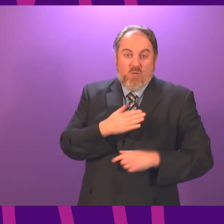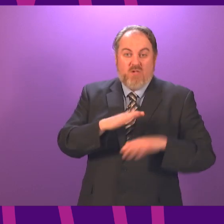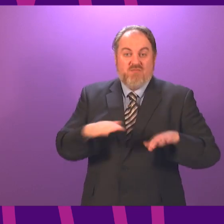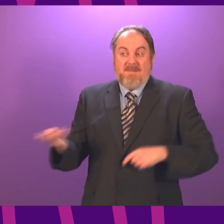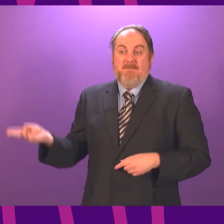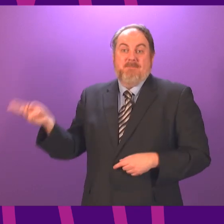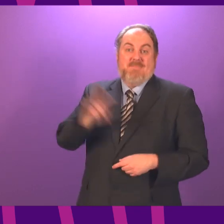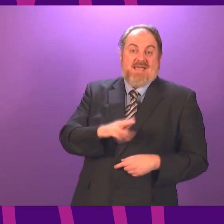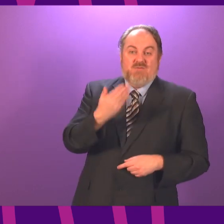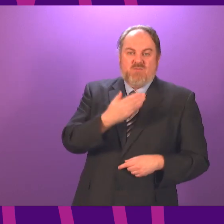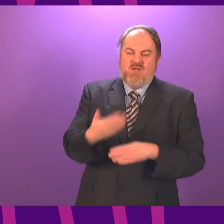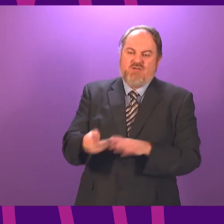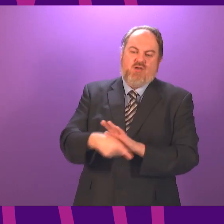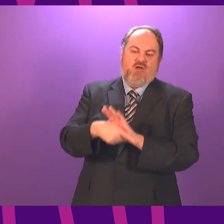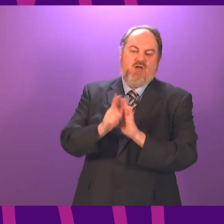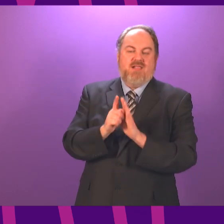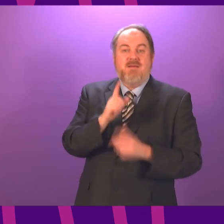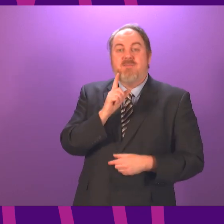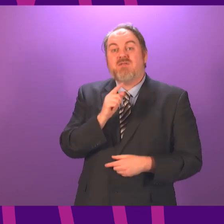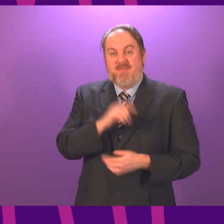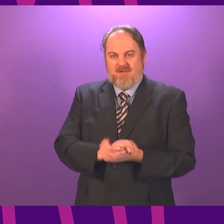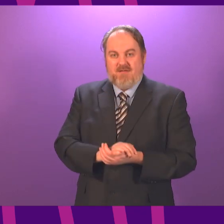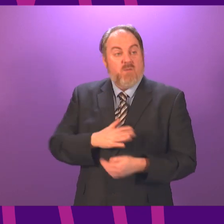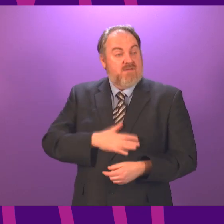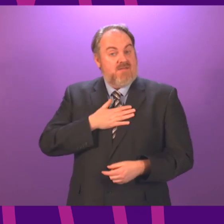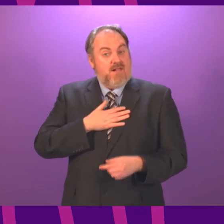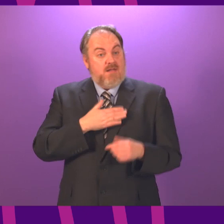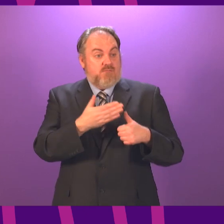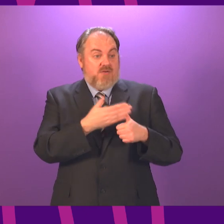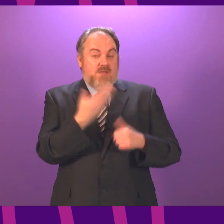and we think that we will undoubtedly do that with primary pupils before we achieve it for